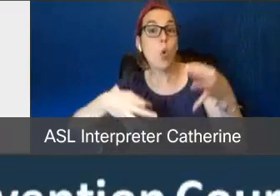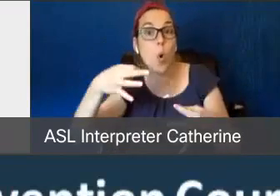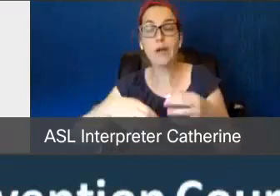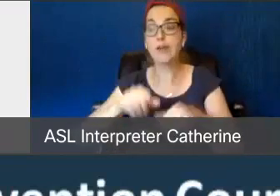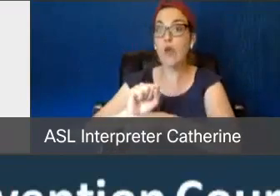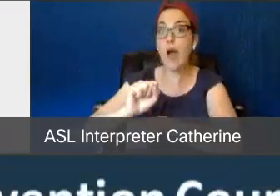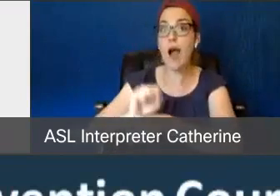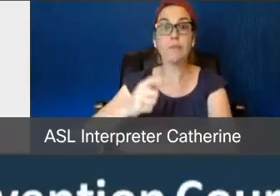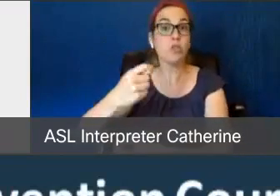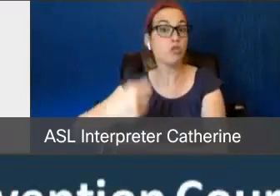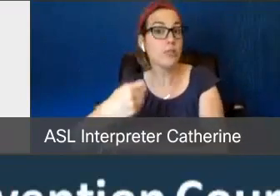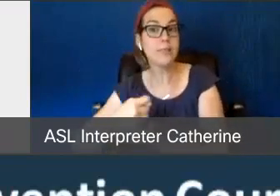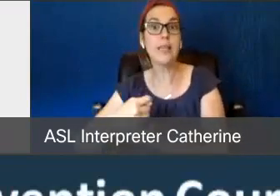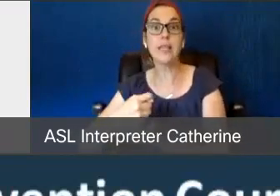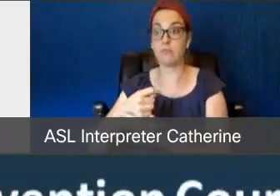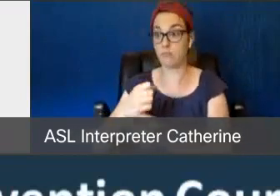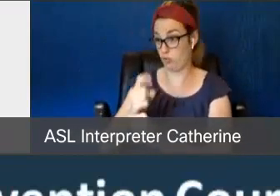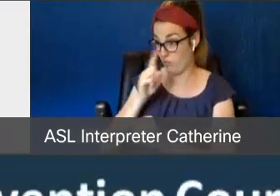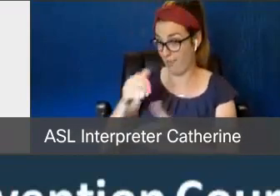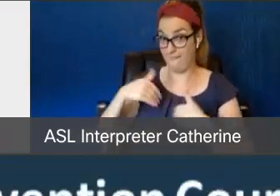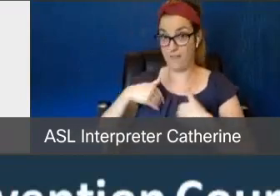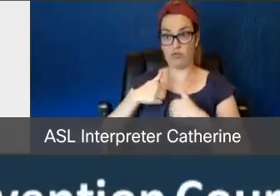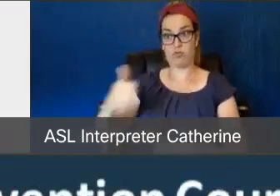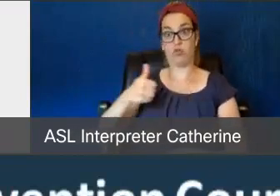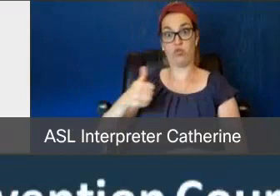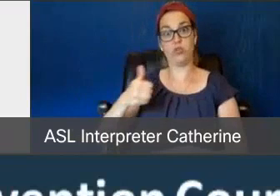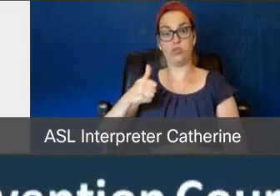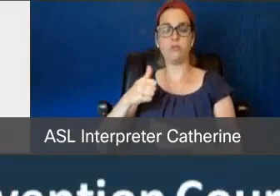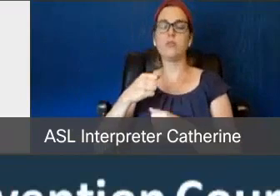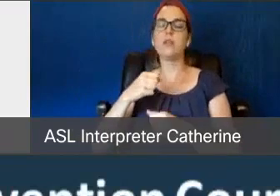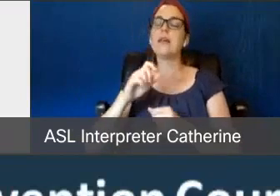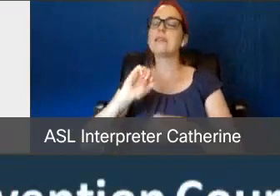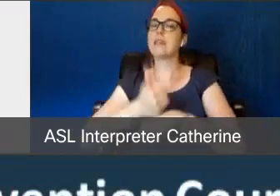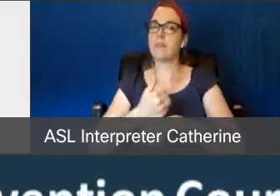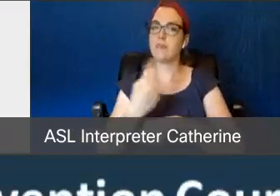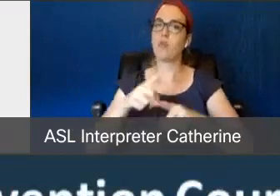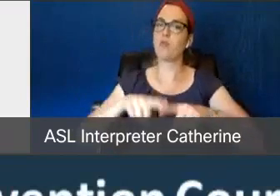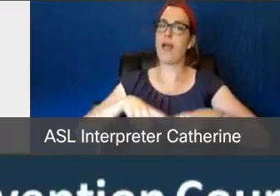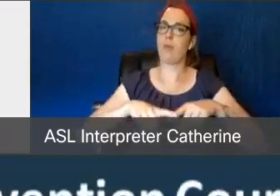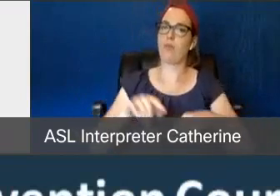And we have to make sure that you make sure that transportation is reliable because we doesn't want that to be held against them.